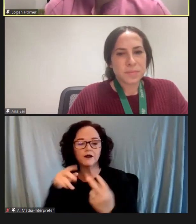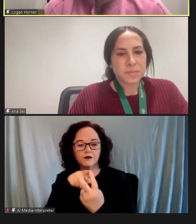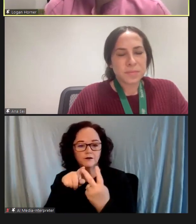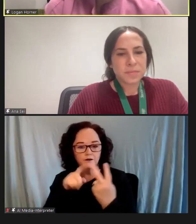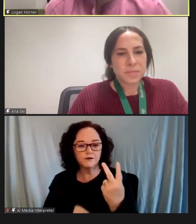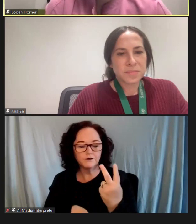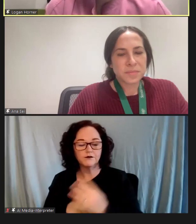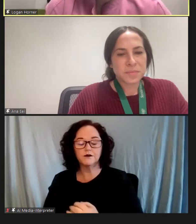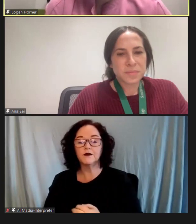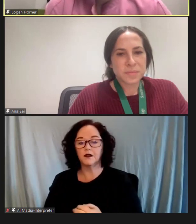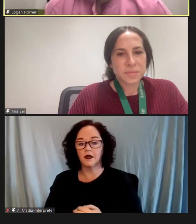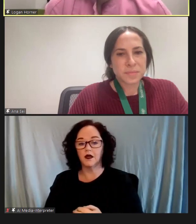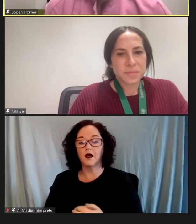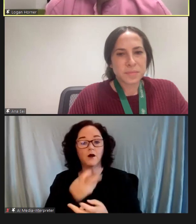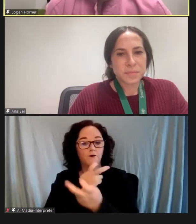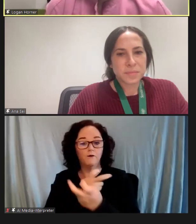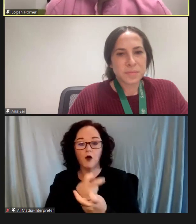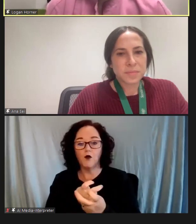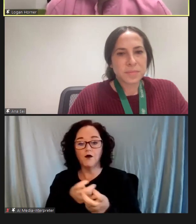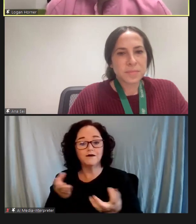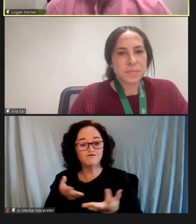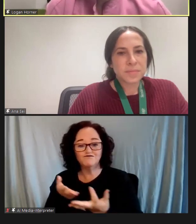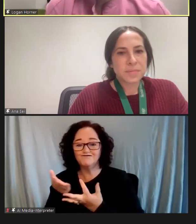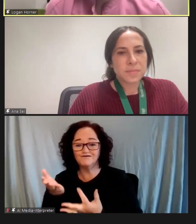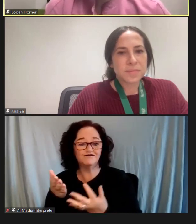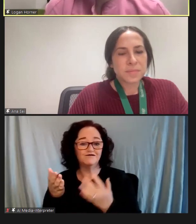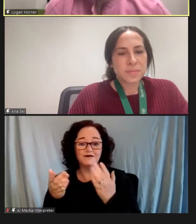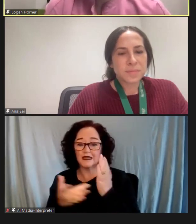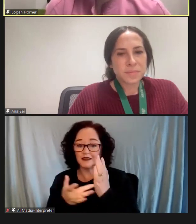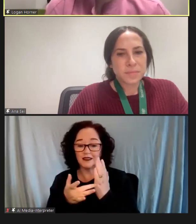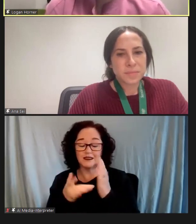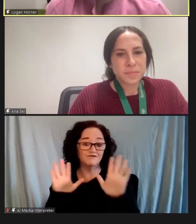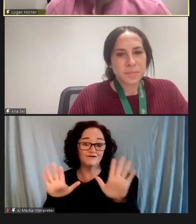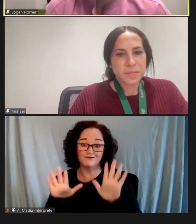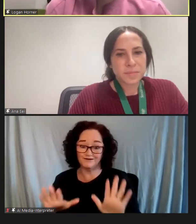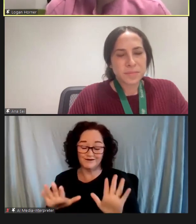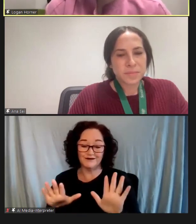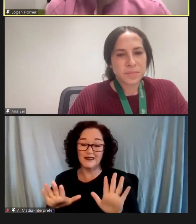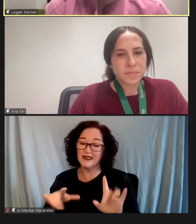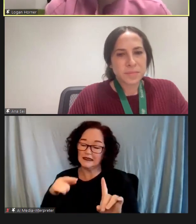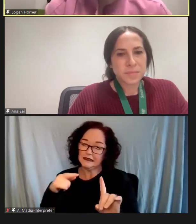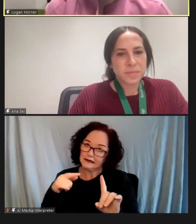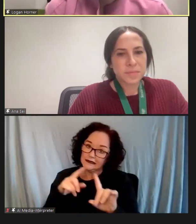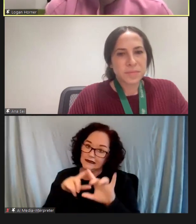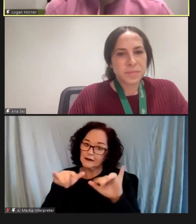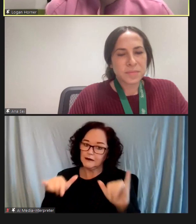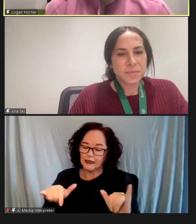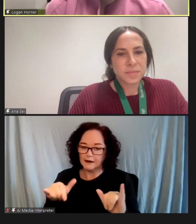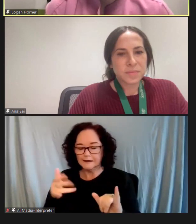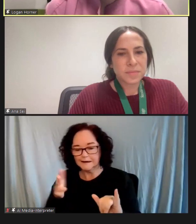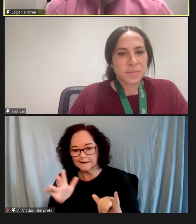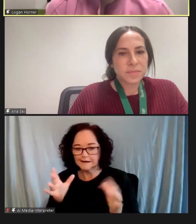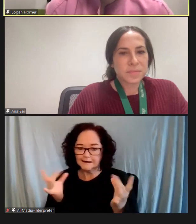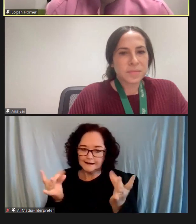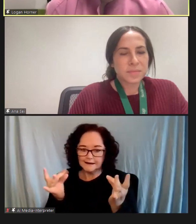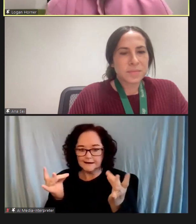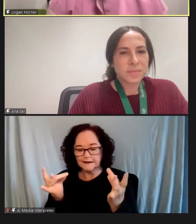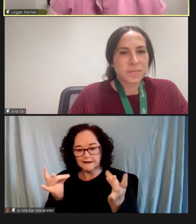is great and it can also be really